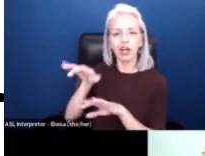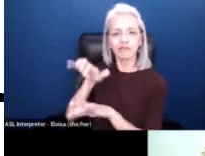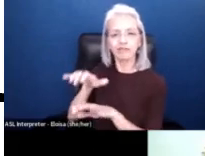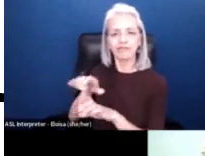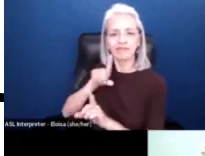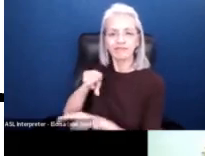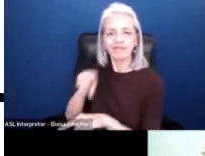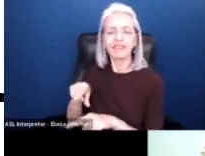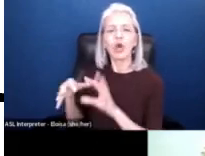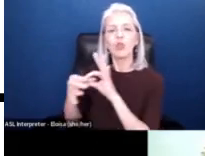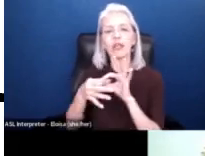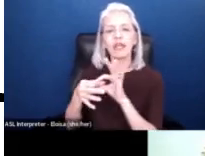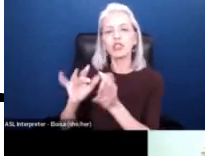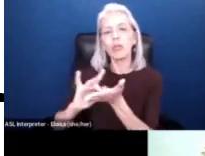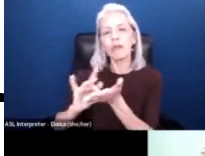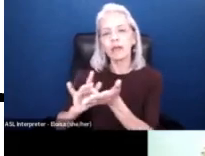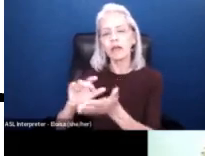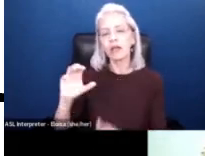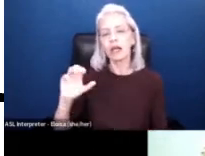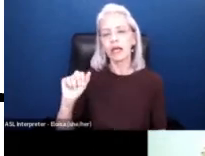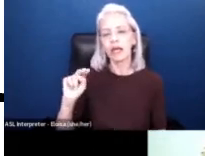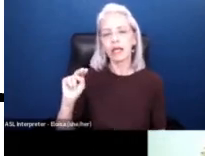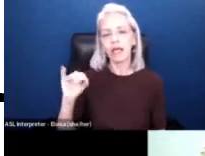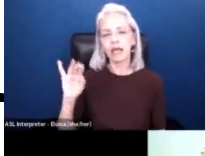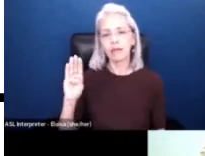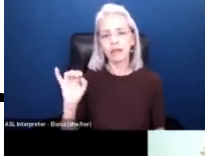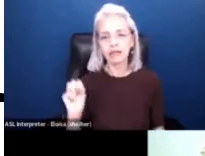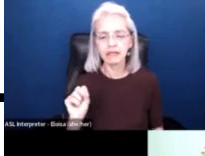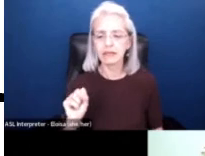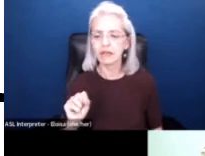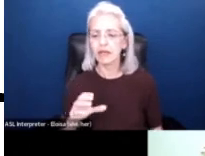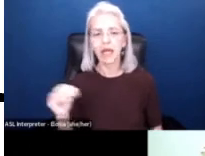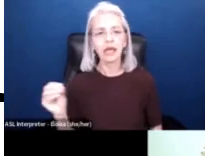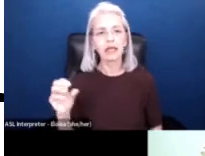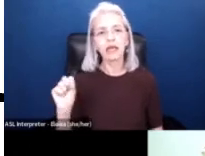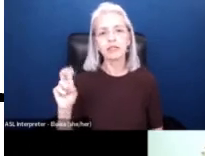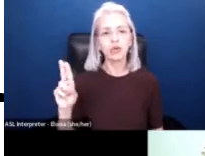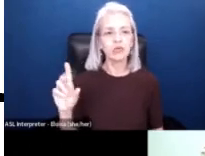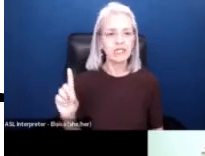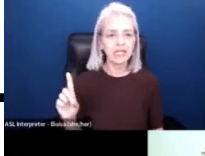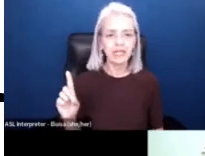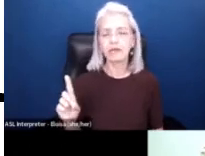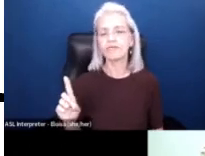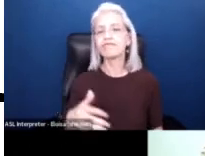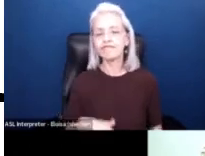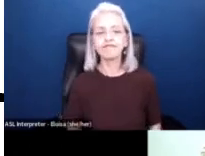brain injury and substance use disorders. I'm just quickly